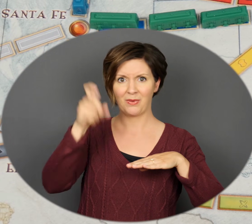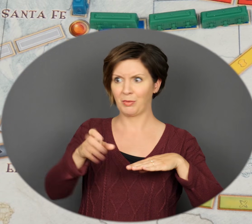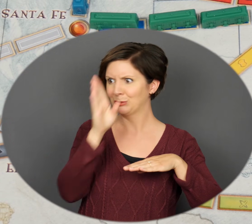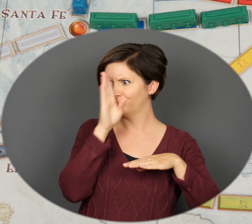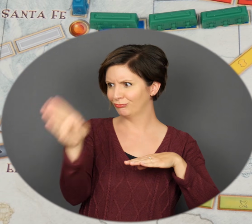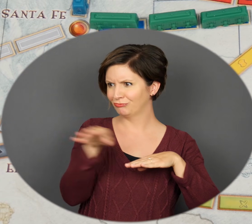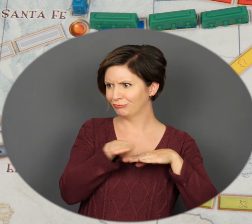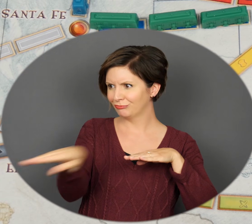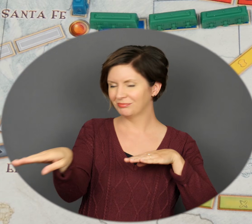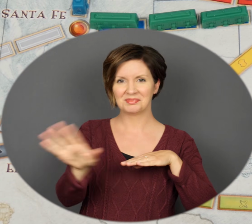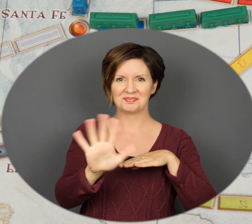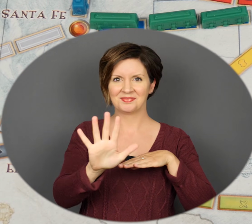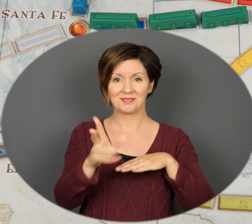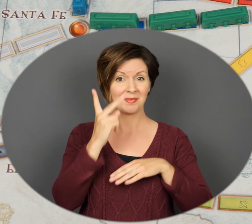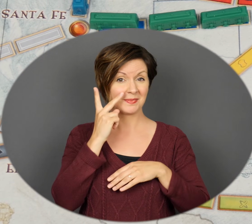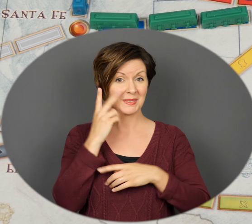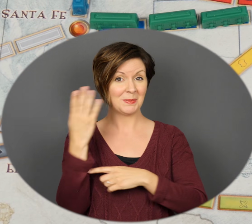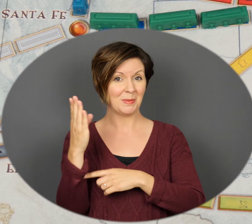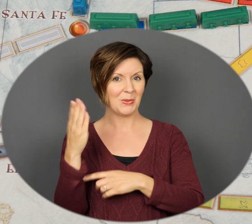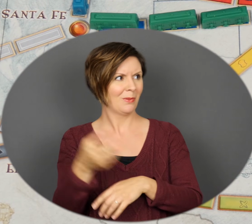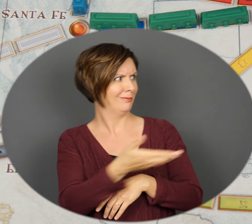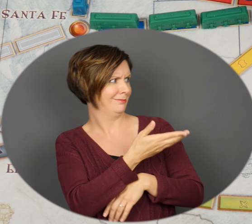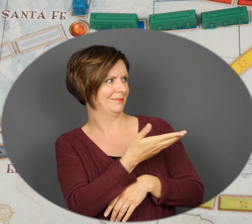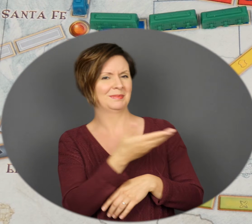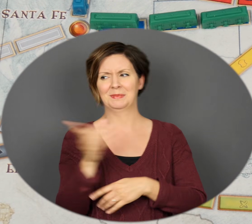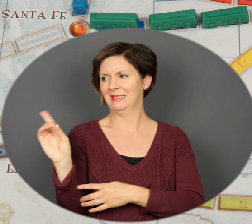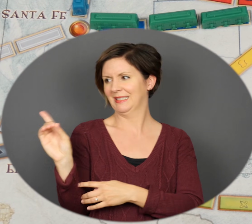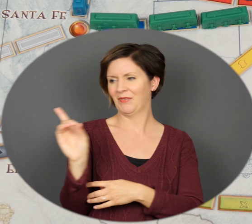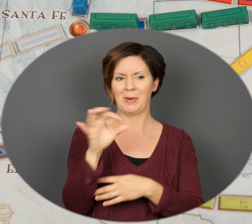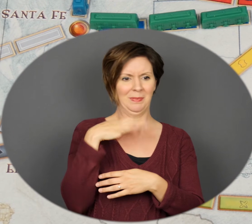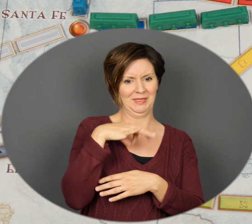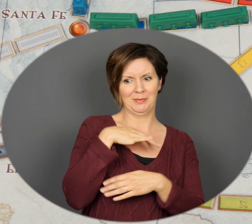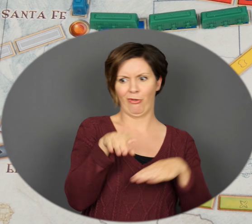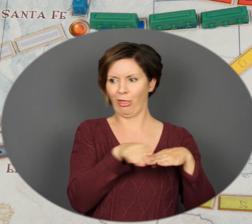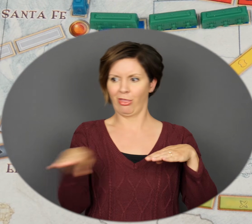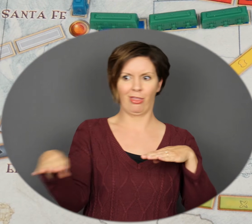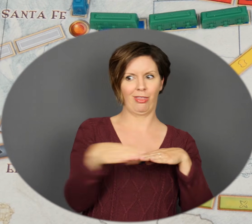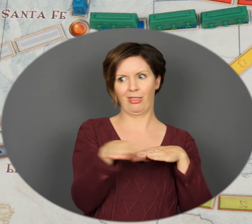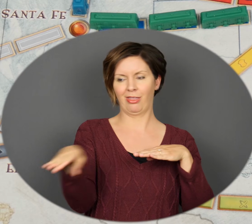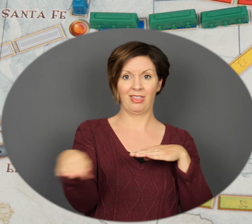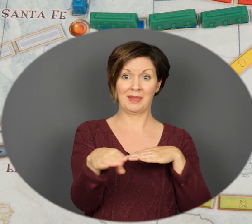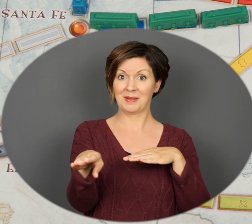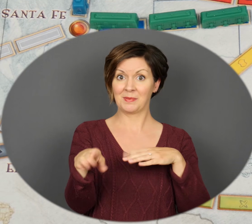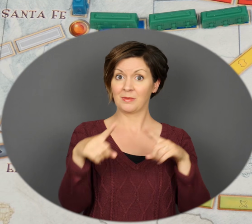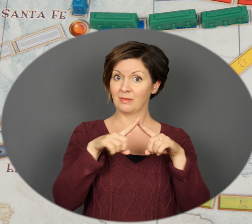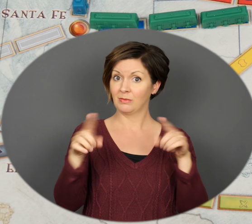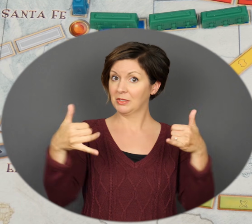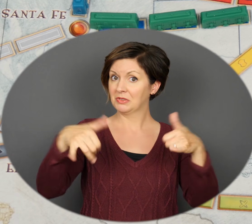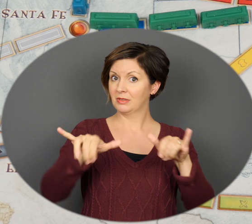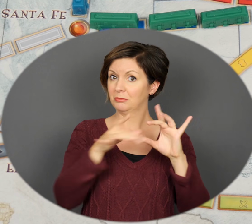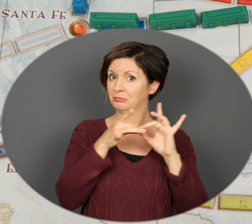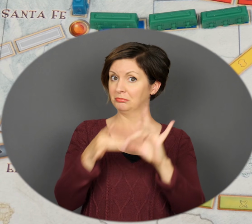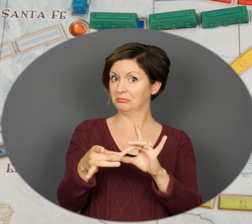For example, although this is not a very straightforward way to get from Denver to Pittsburgh, the blue player has managed to connect them